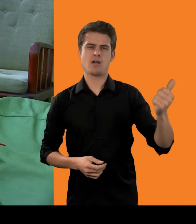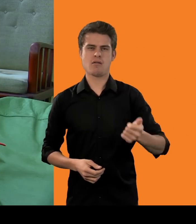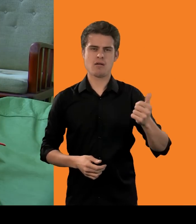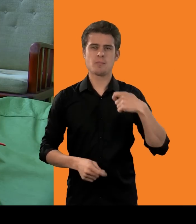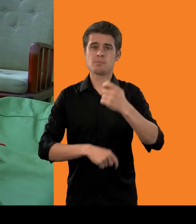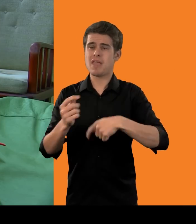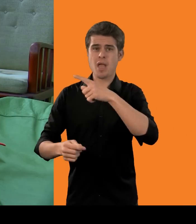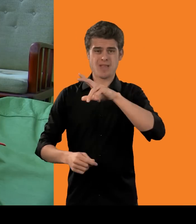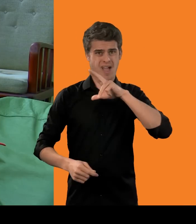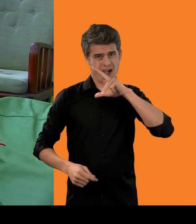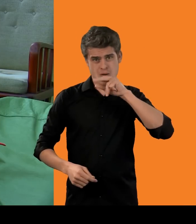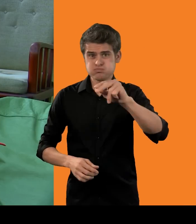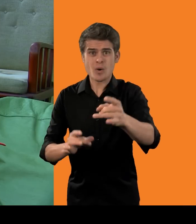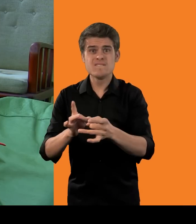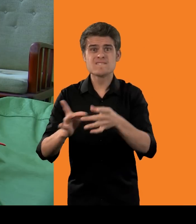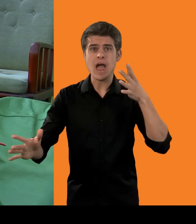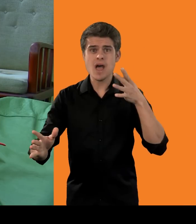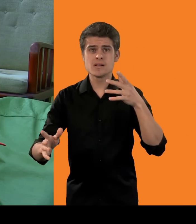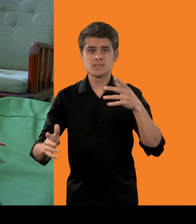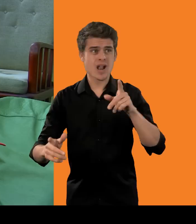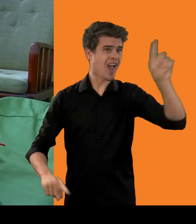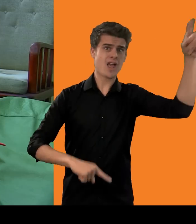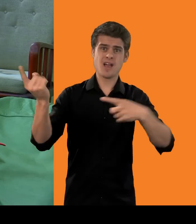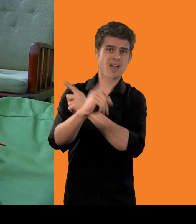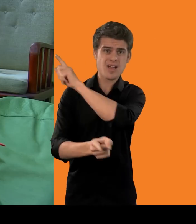because they assume that I can understand what they’re saying,